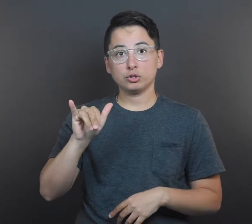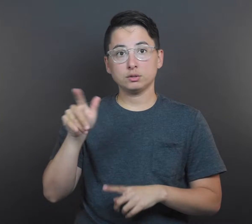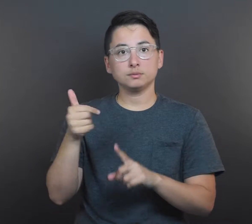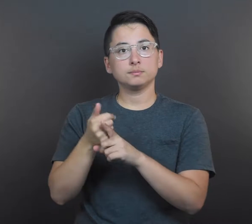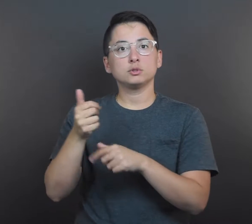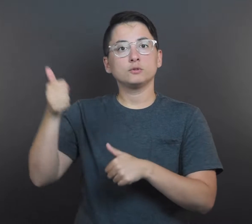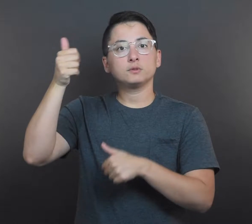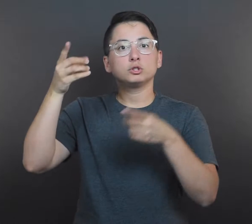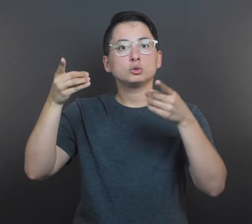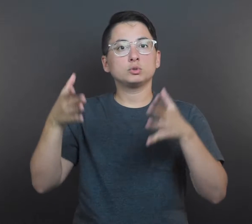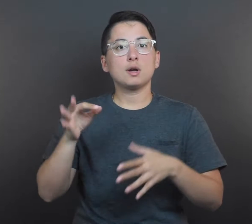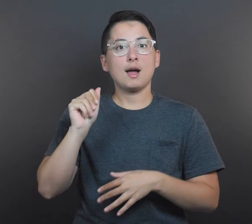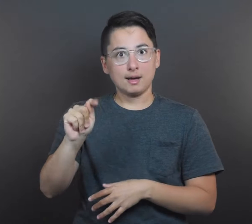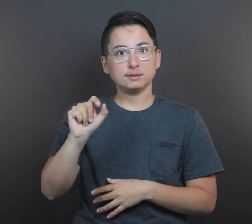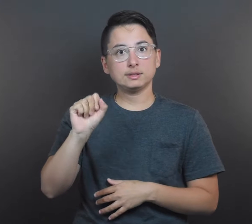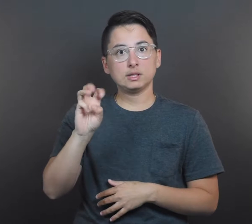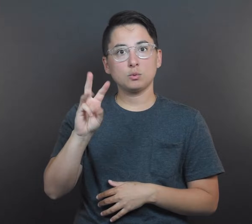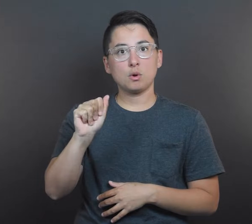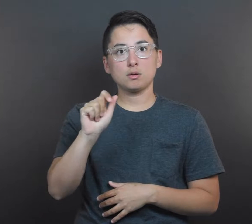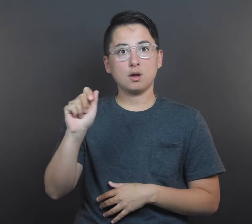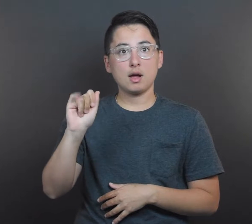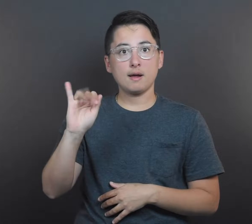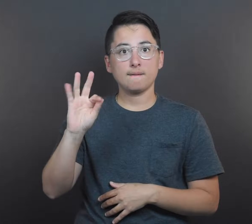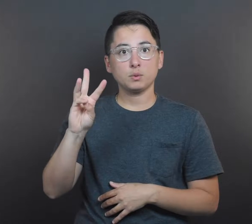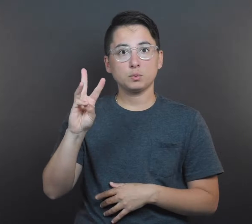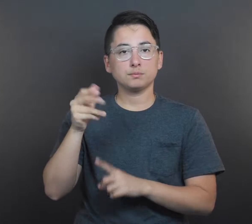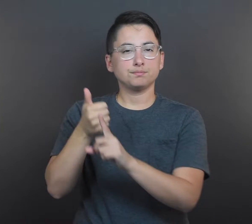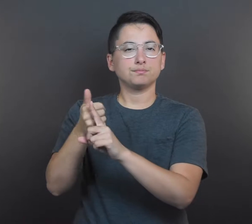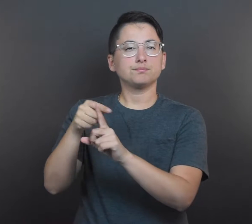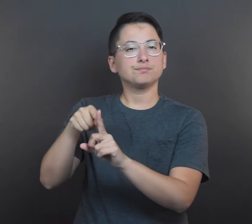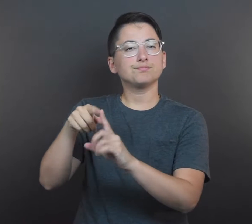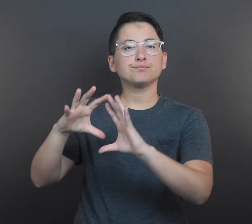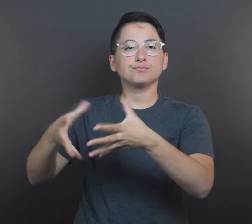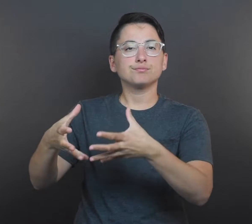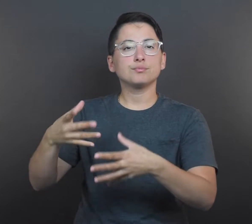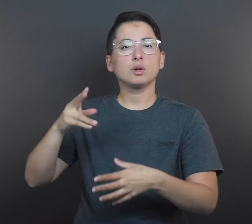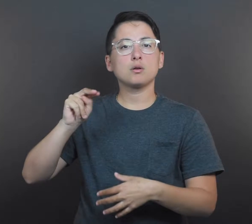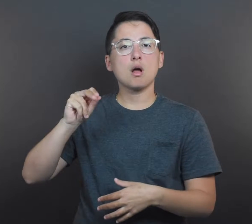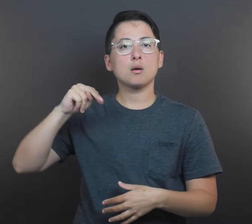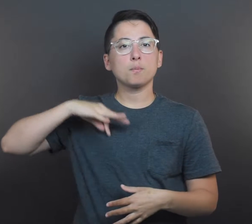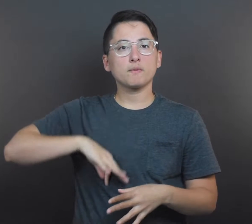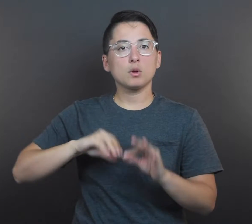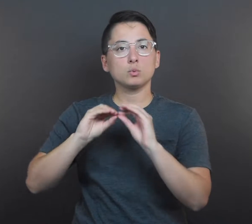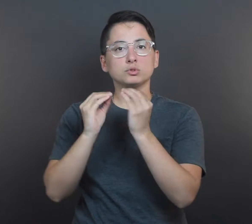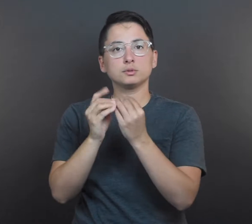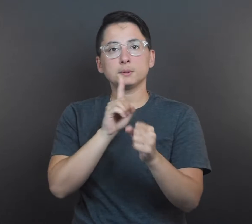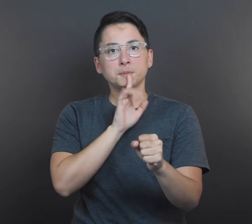(Asian Indian Family Wellness), a nonprofit organization committed to serving the South